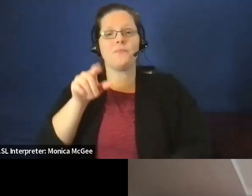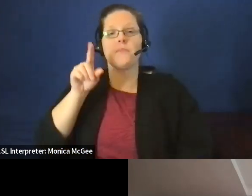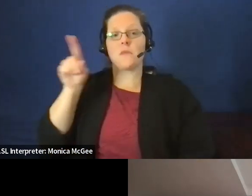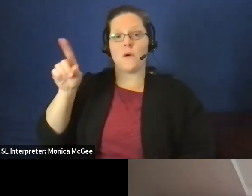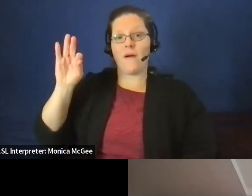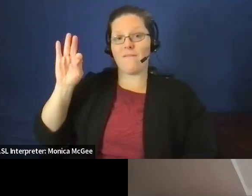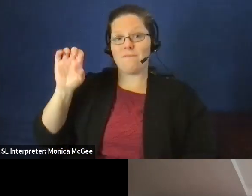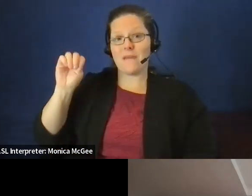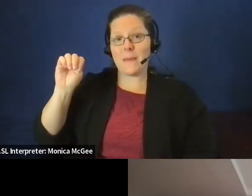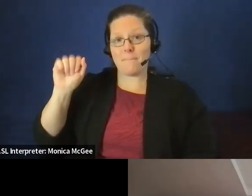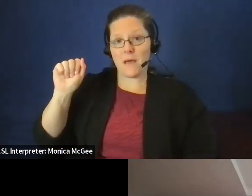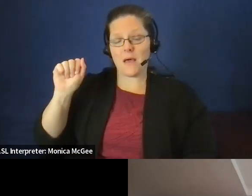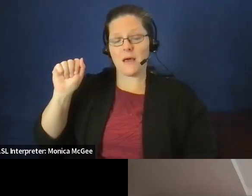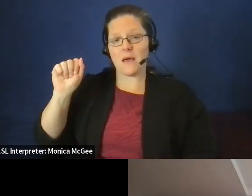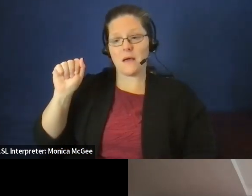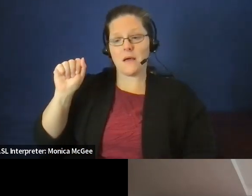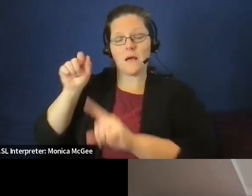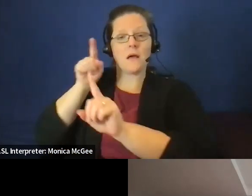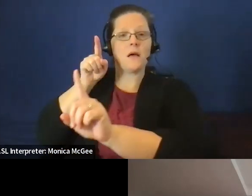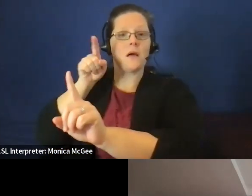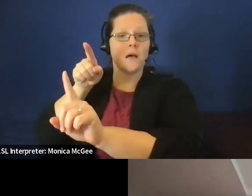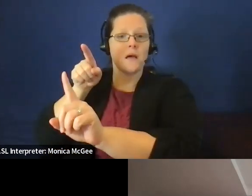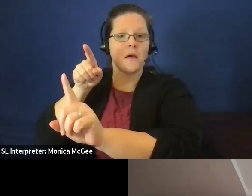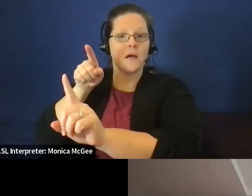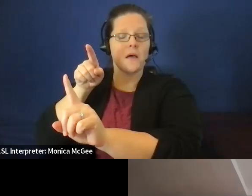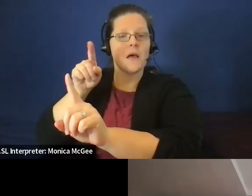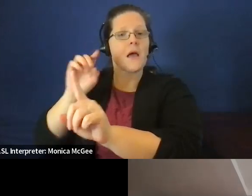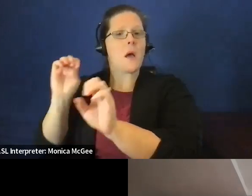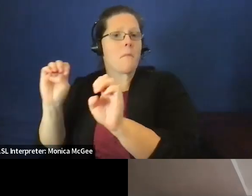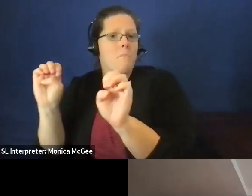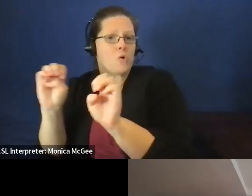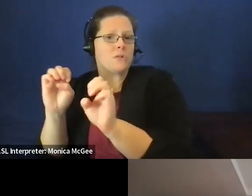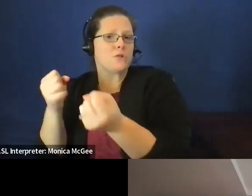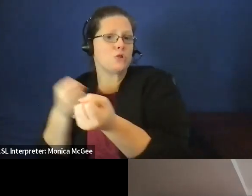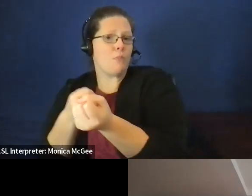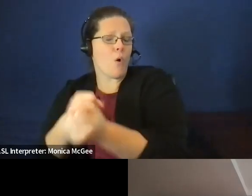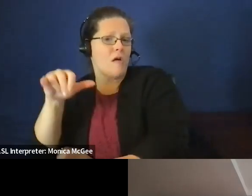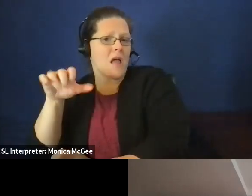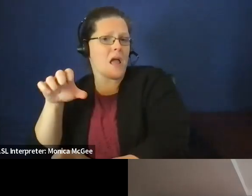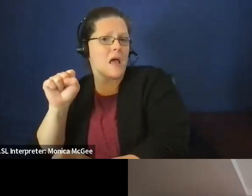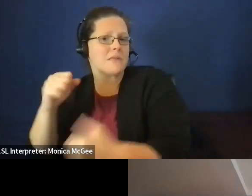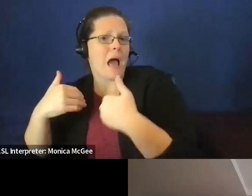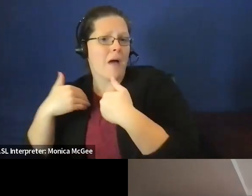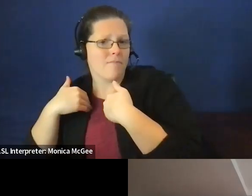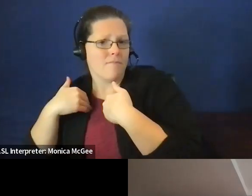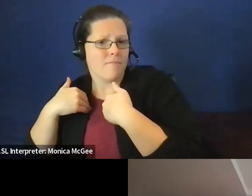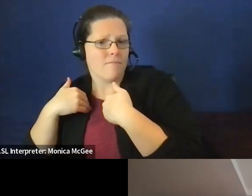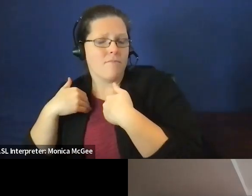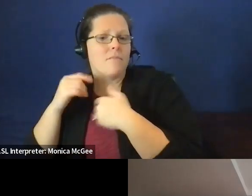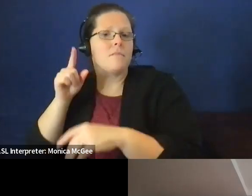the gas, extra resources for your son seemers when no one else is. And FEMA,